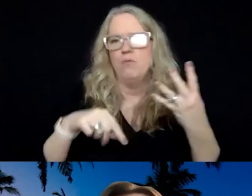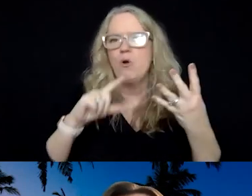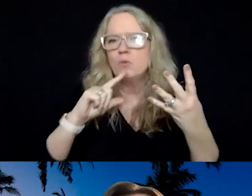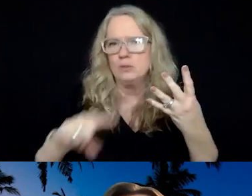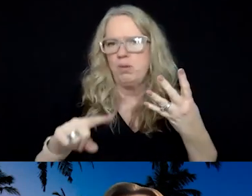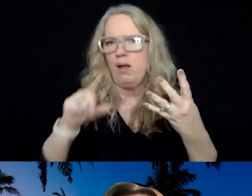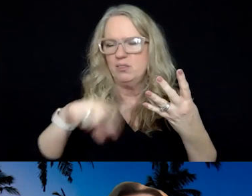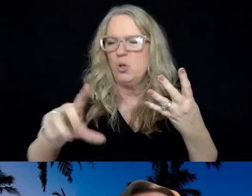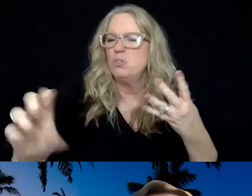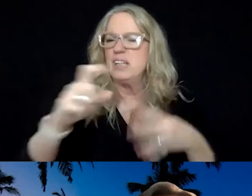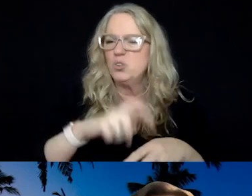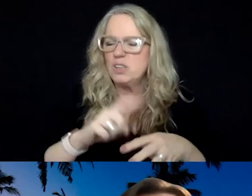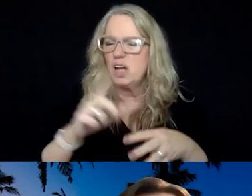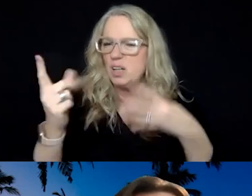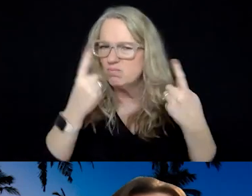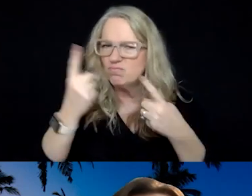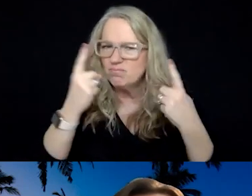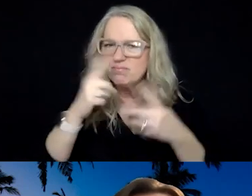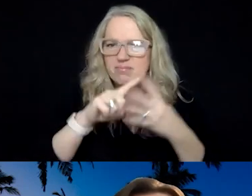TAKE YOUR TIME. I GUESS I HAVE TO FILL IT OUT, TOO.